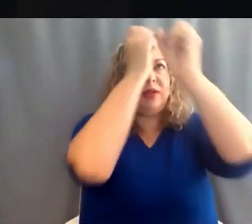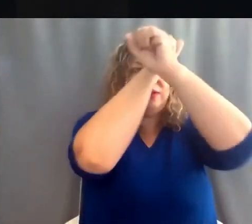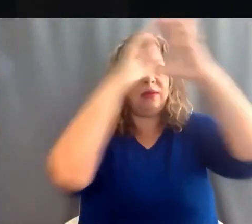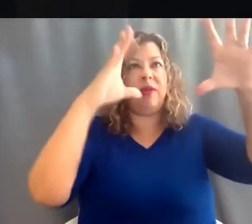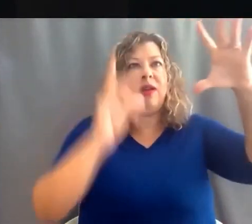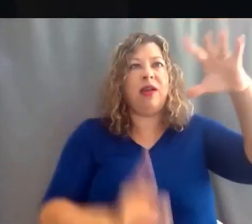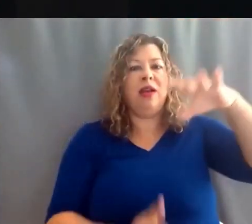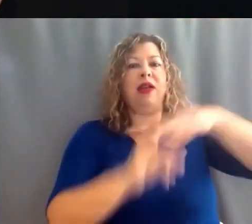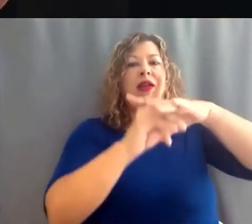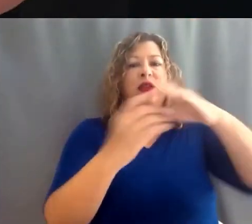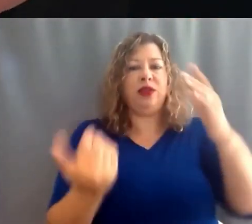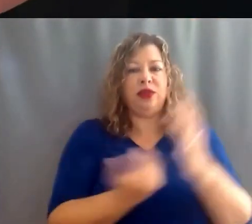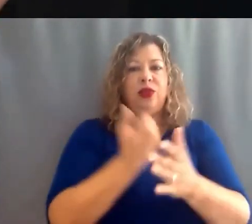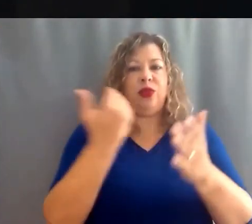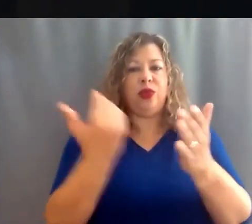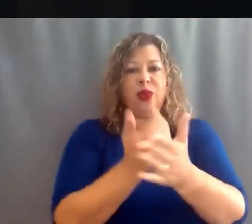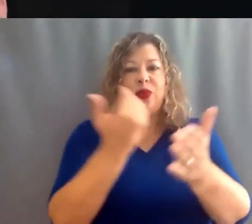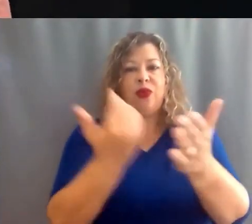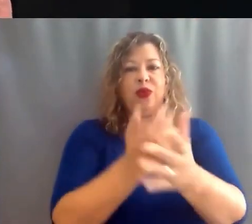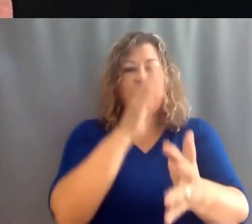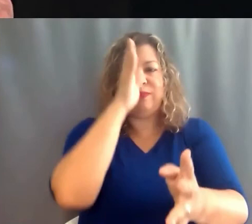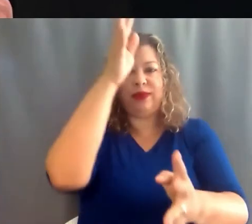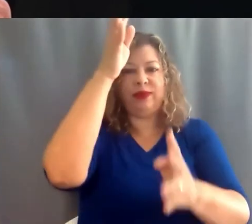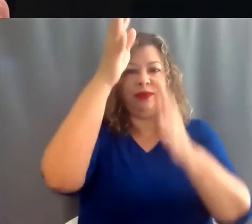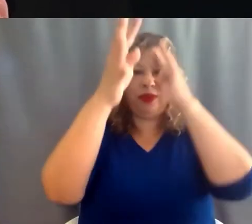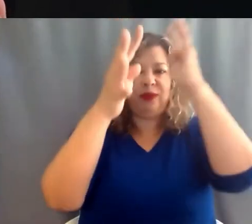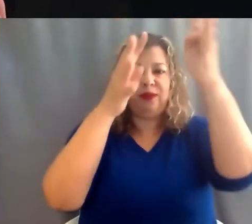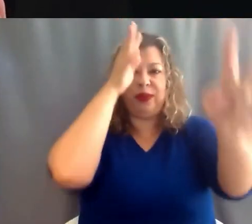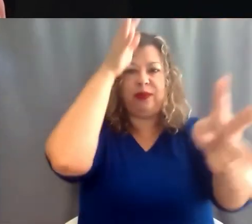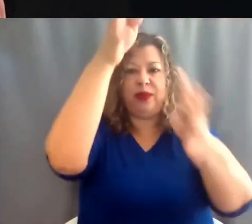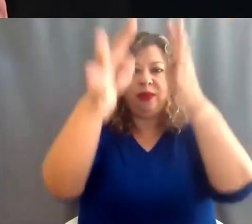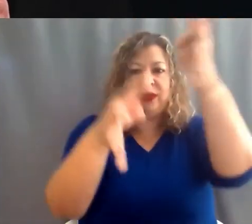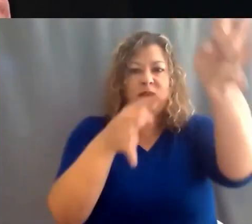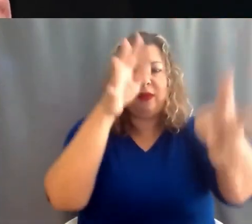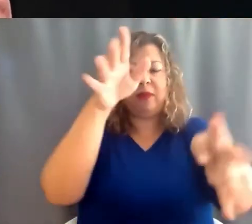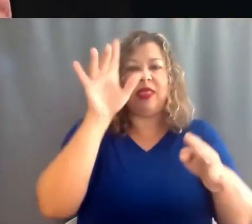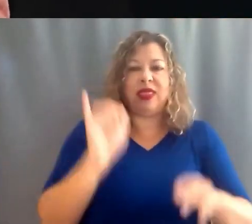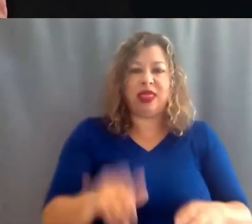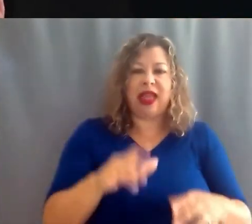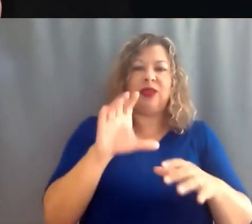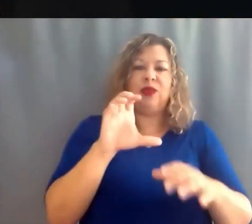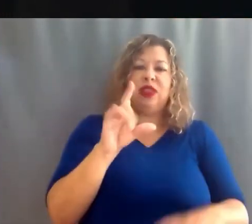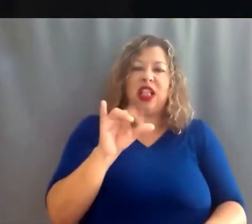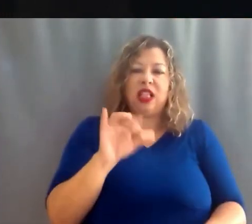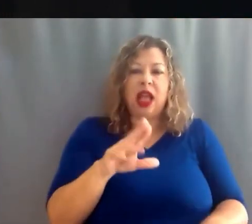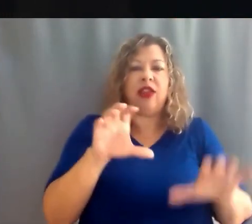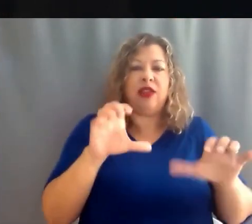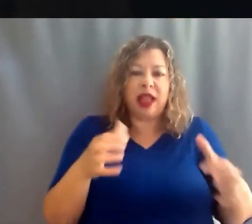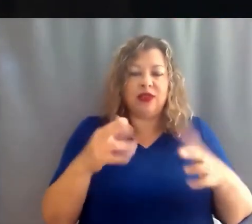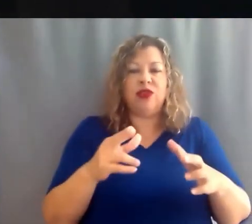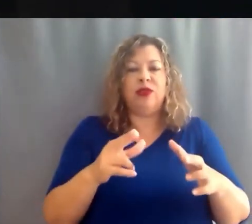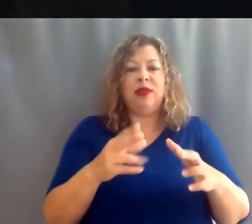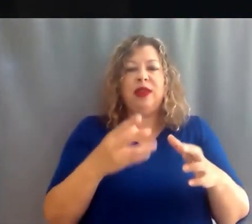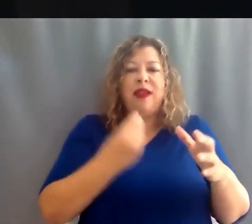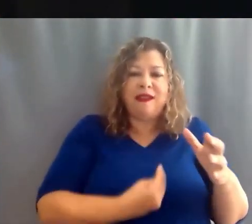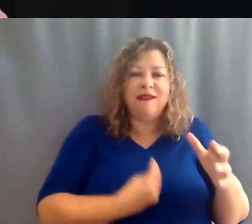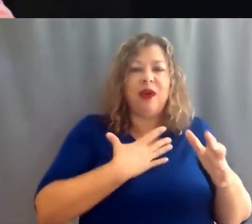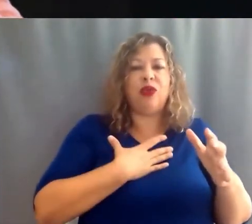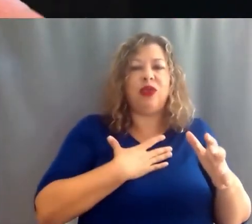That's what the Collider Classroom invokes. It invokes the becoming what I am not yet. So y'all.